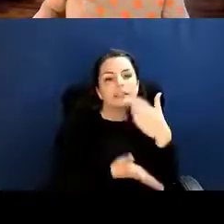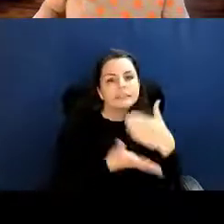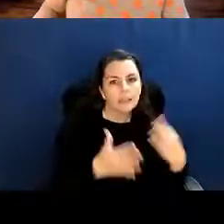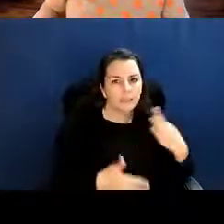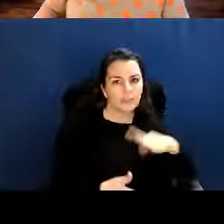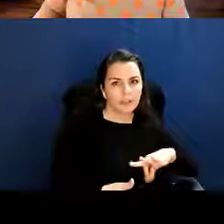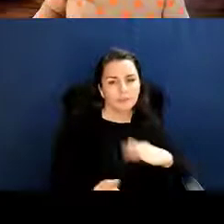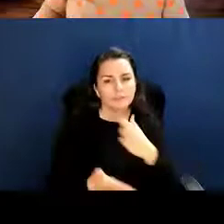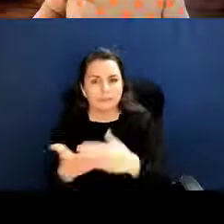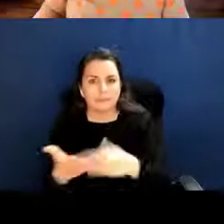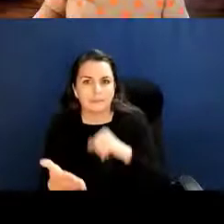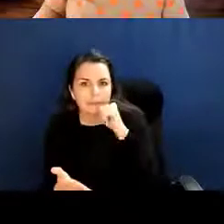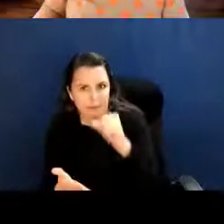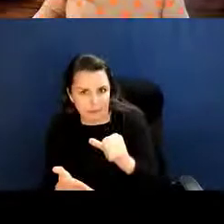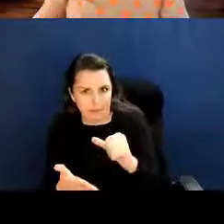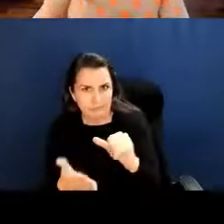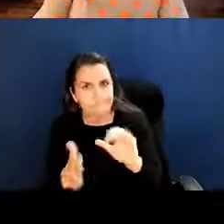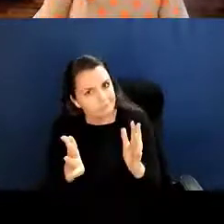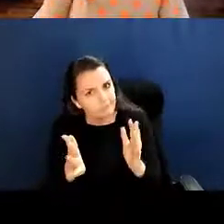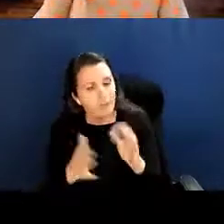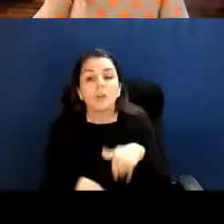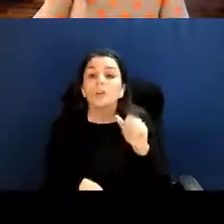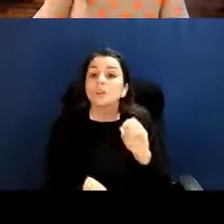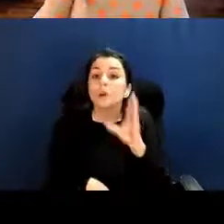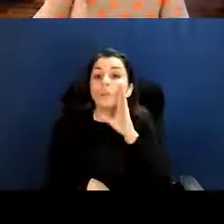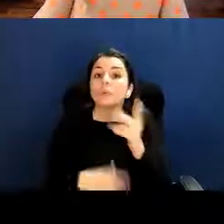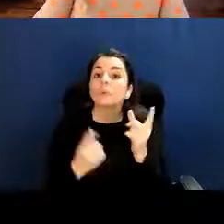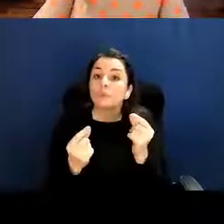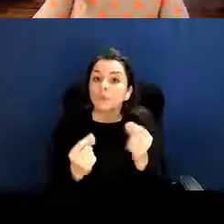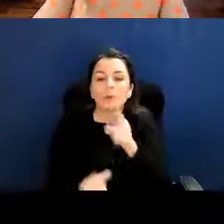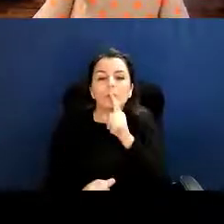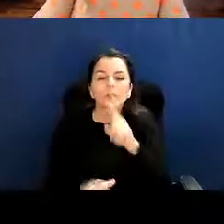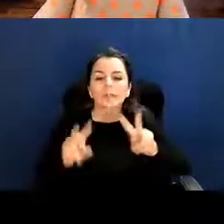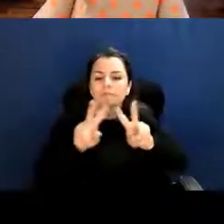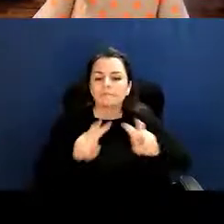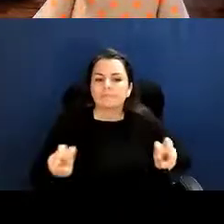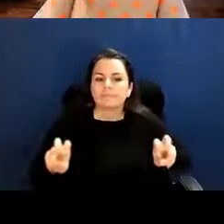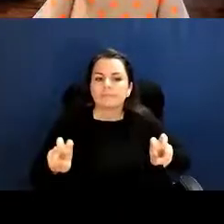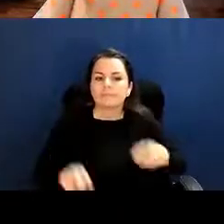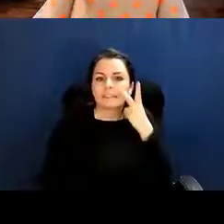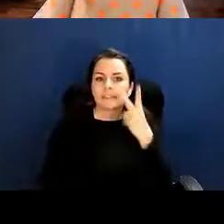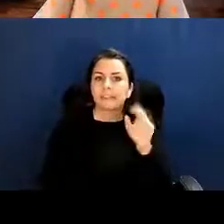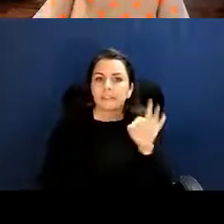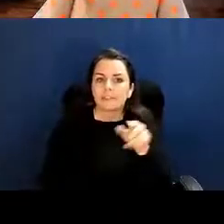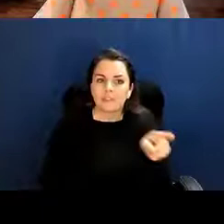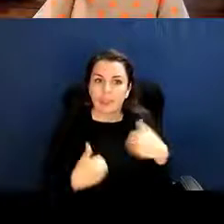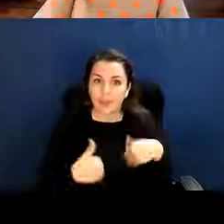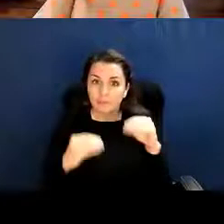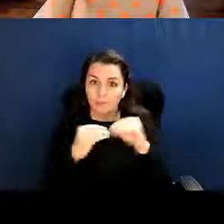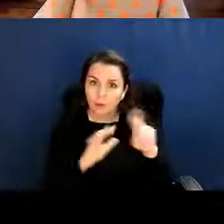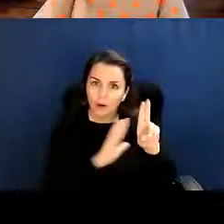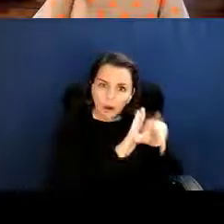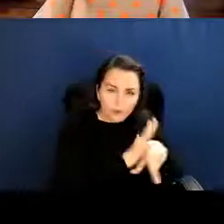First, what you need to do is determine whether the component enrolls more undergraduates or graduate students